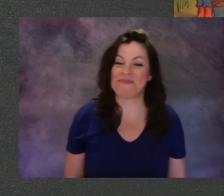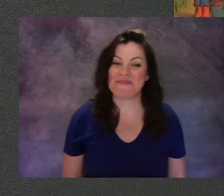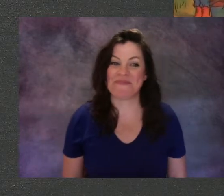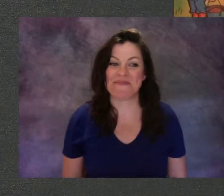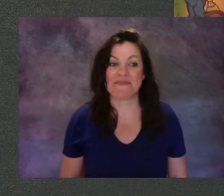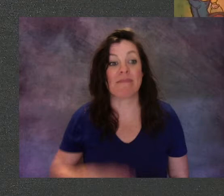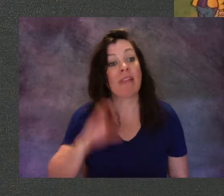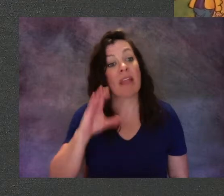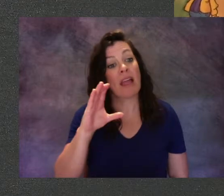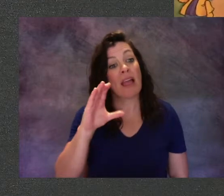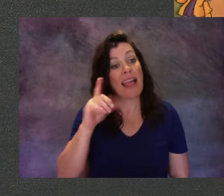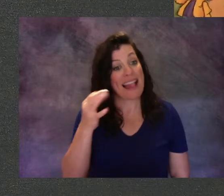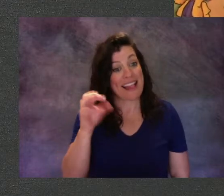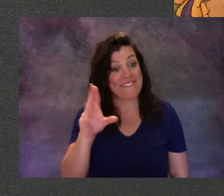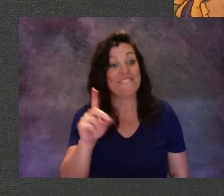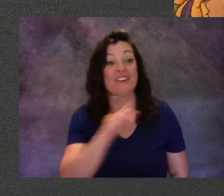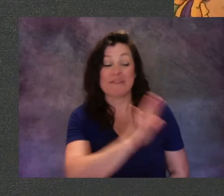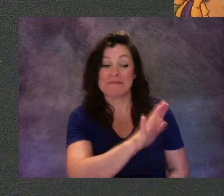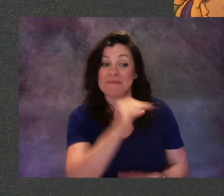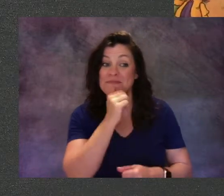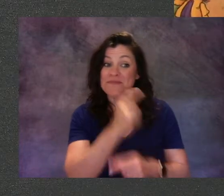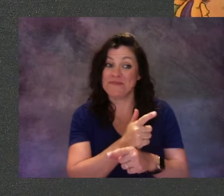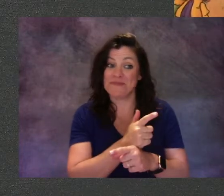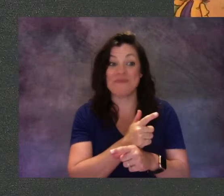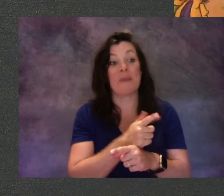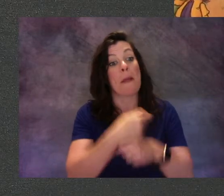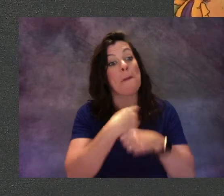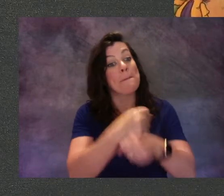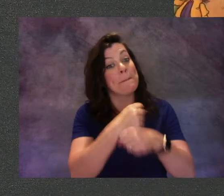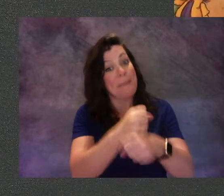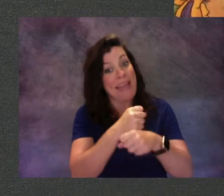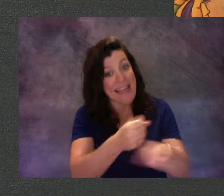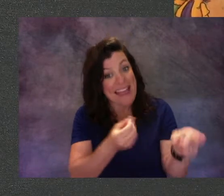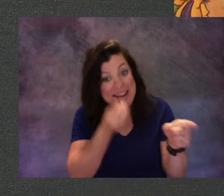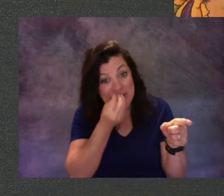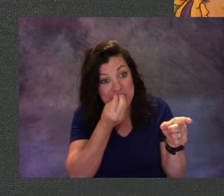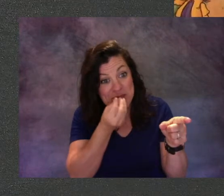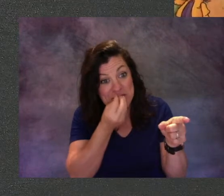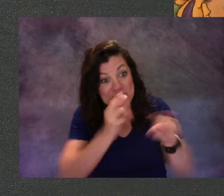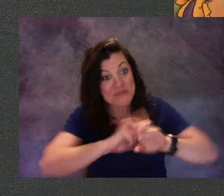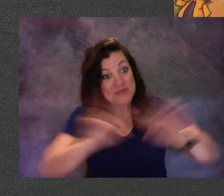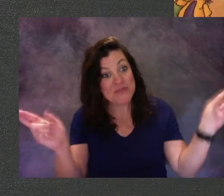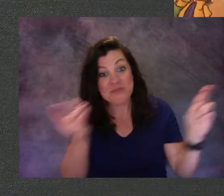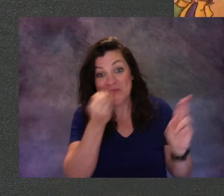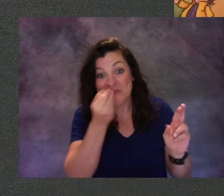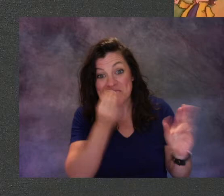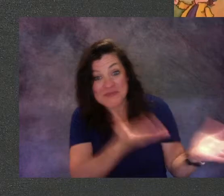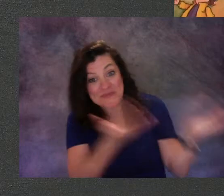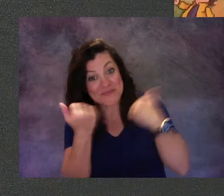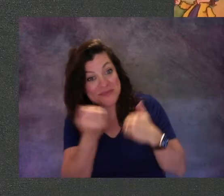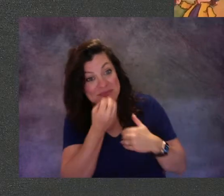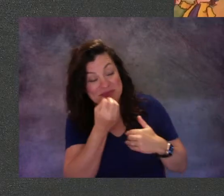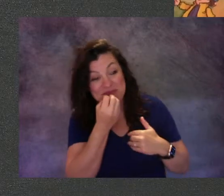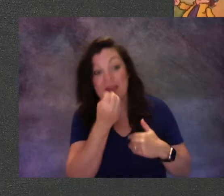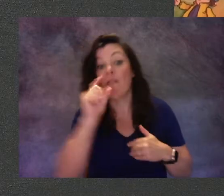Clifford's sister, has dinner ready. And Clifford washes his hand before he eats .